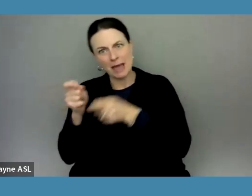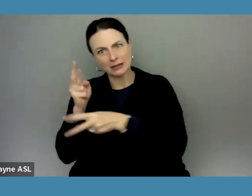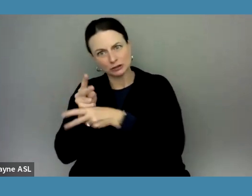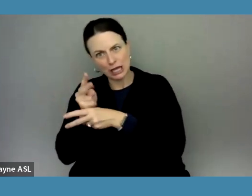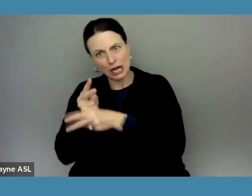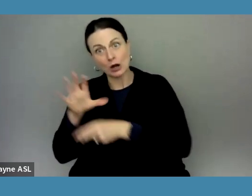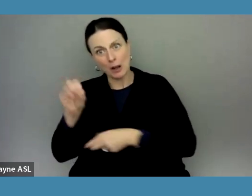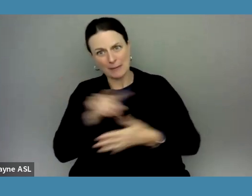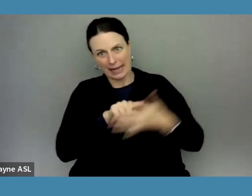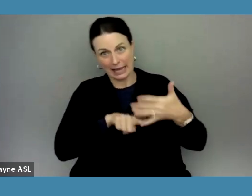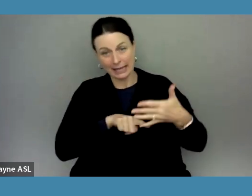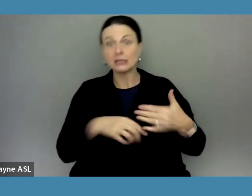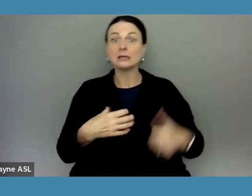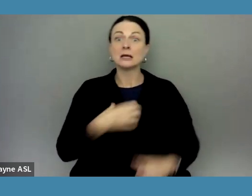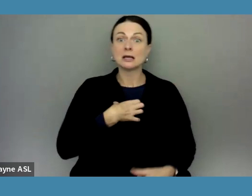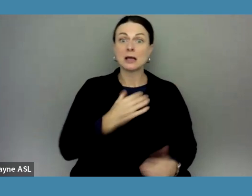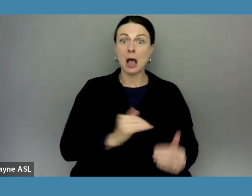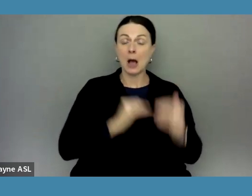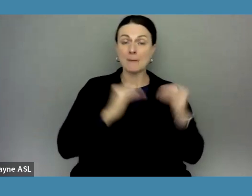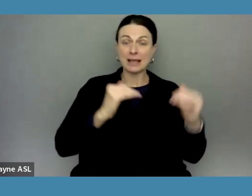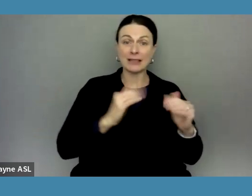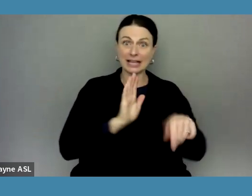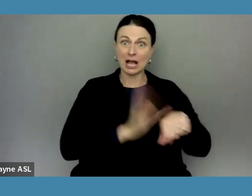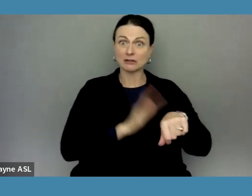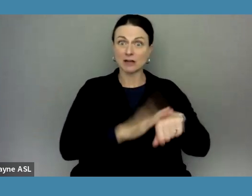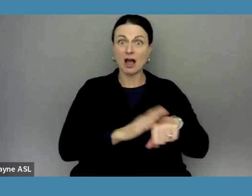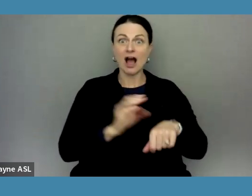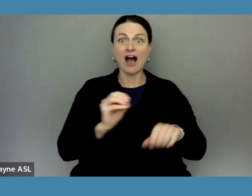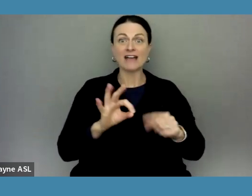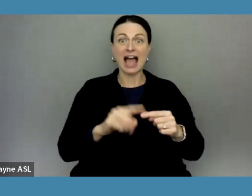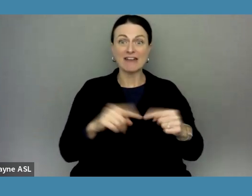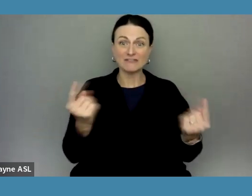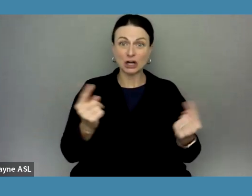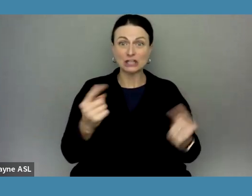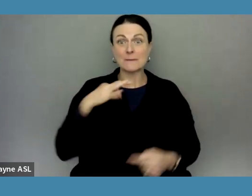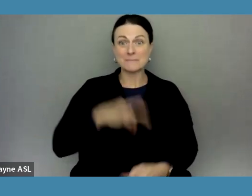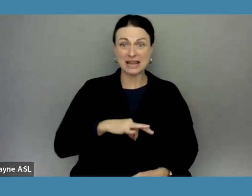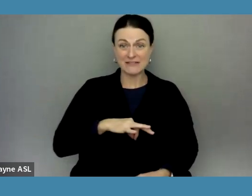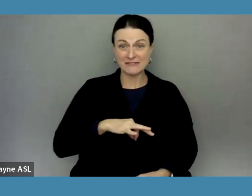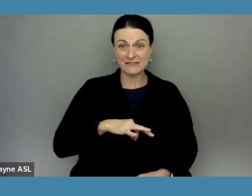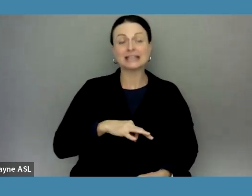When appealing a notice of adverse benefit determination from a Medicaid managed care company,